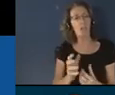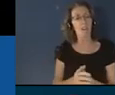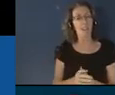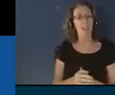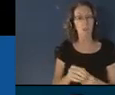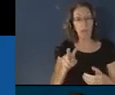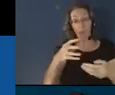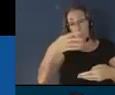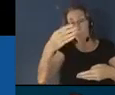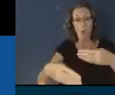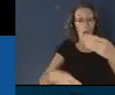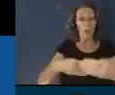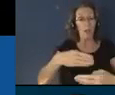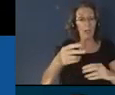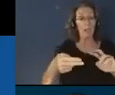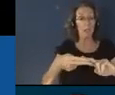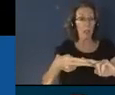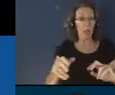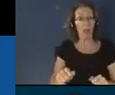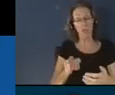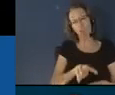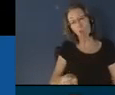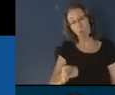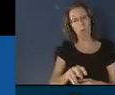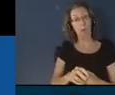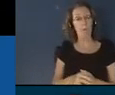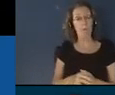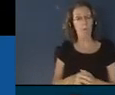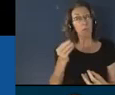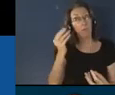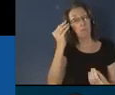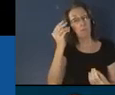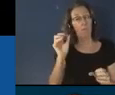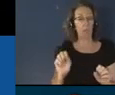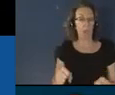can look at it they can review it they can come up with some questions they want to ask you you know